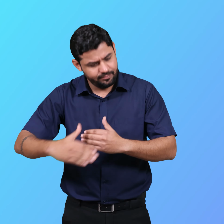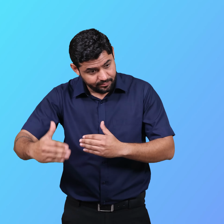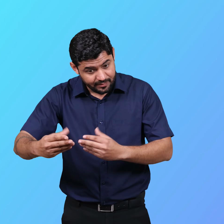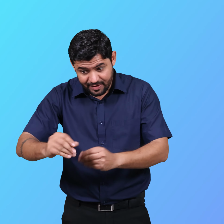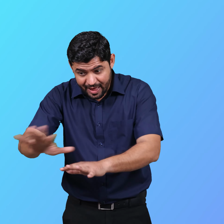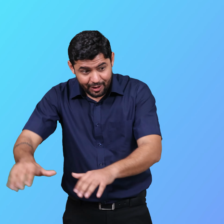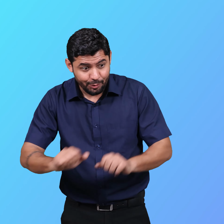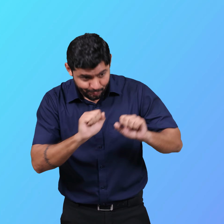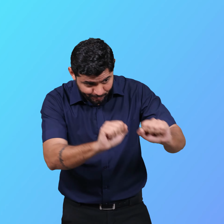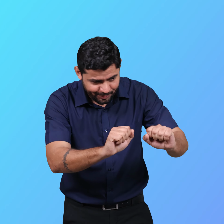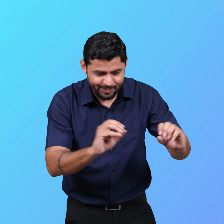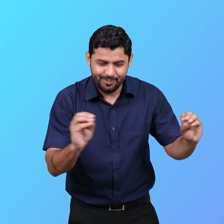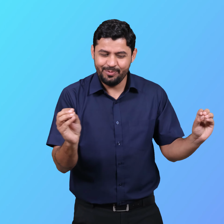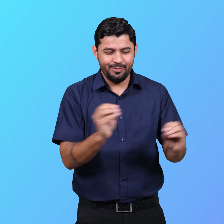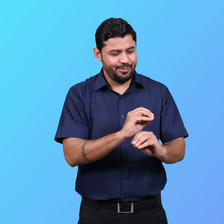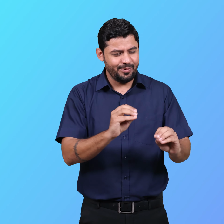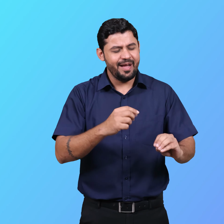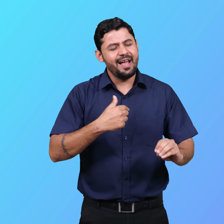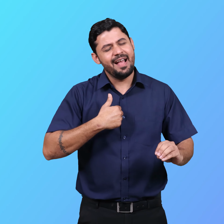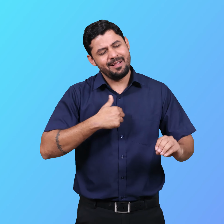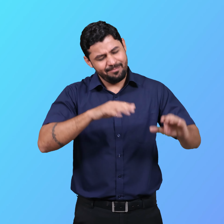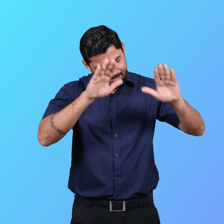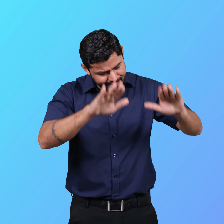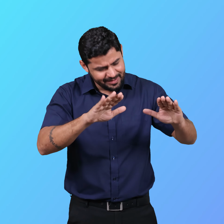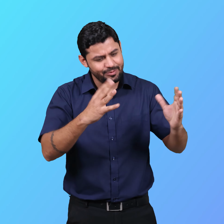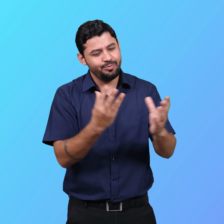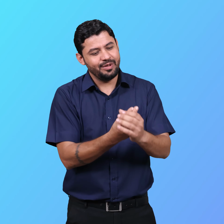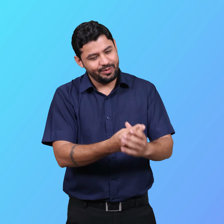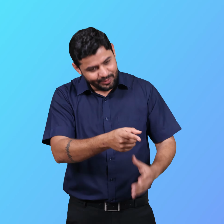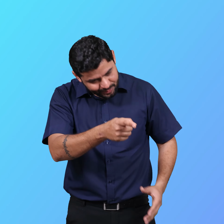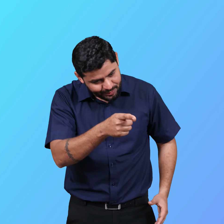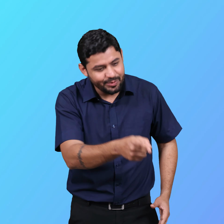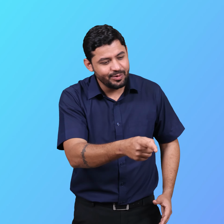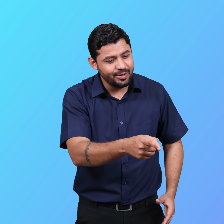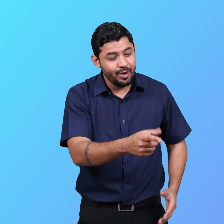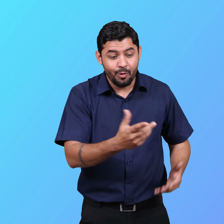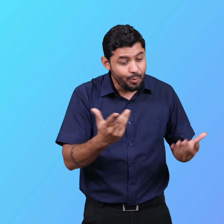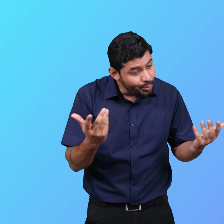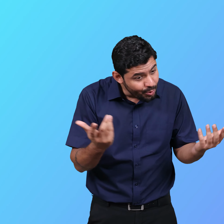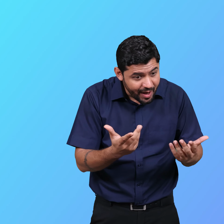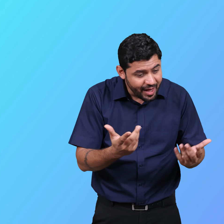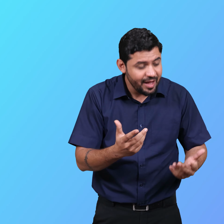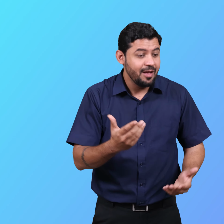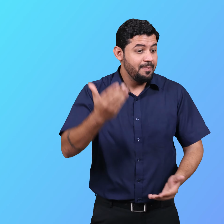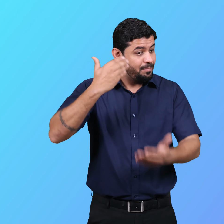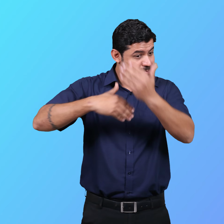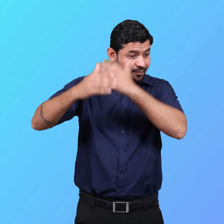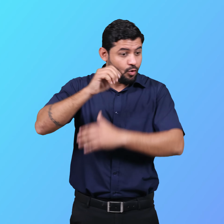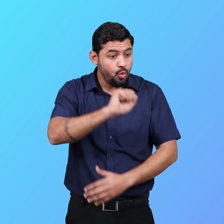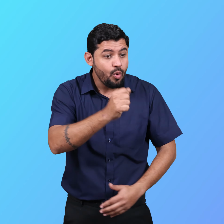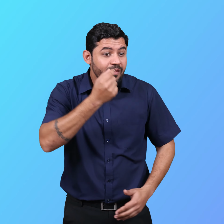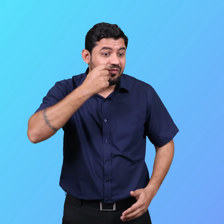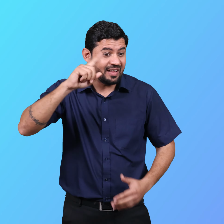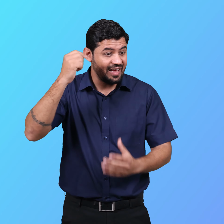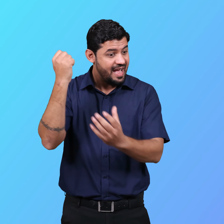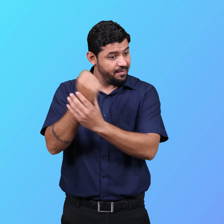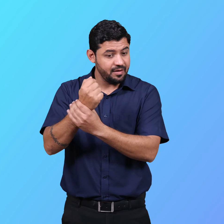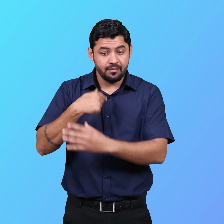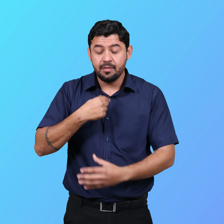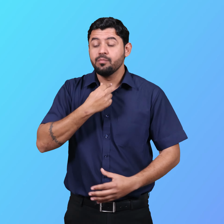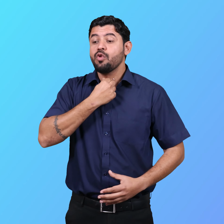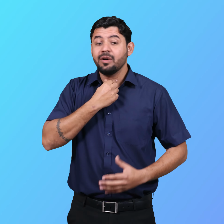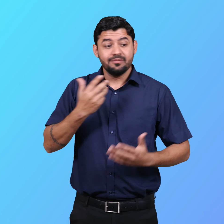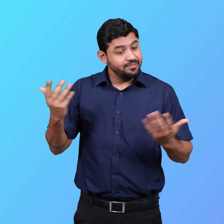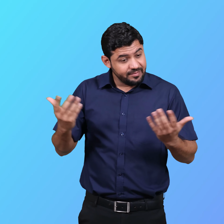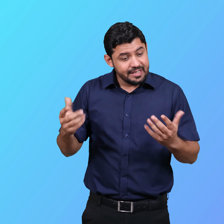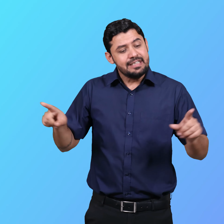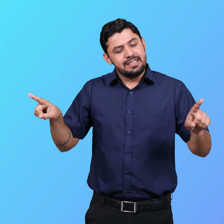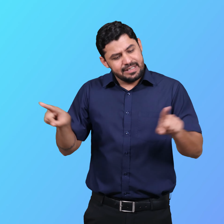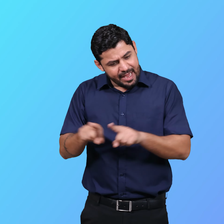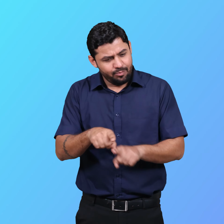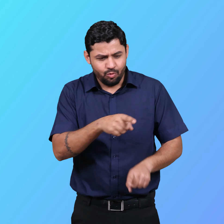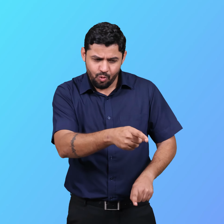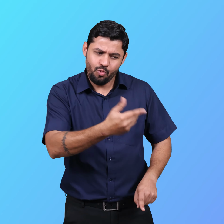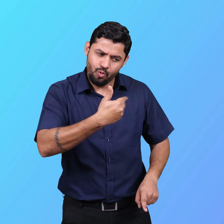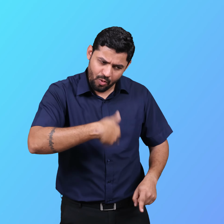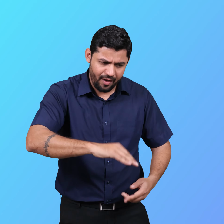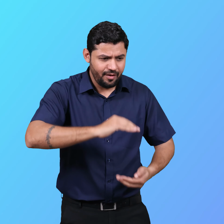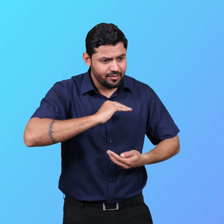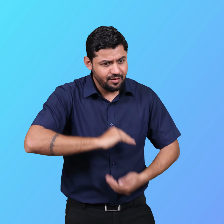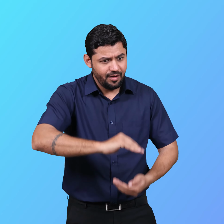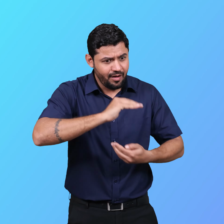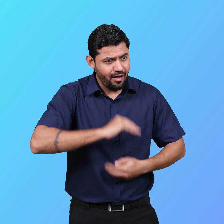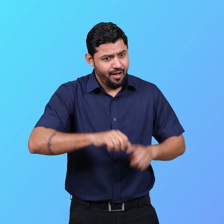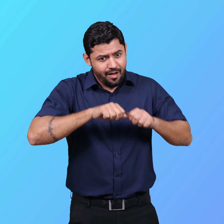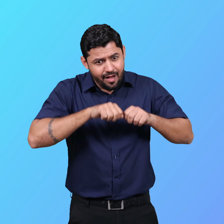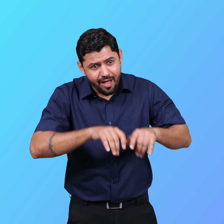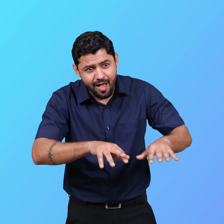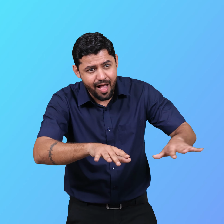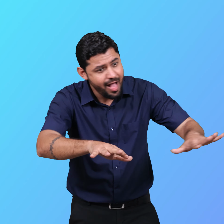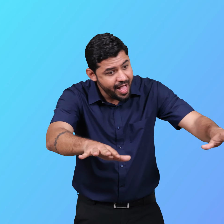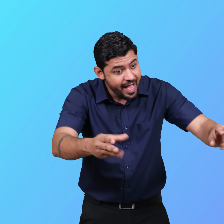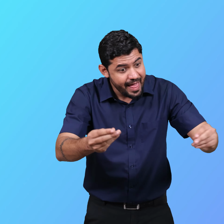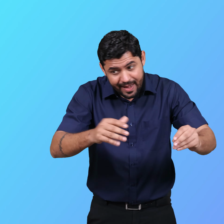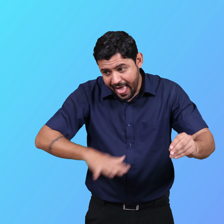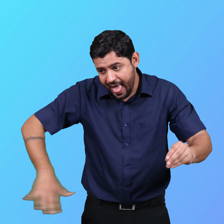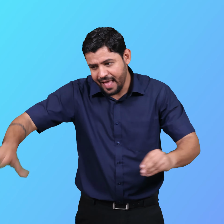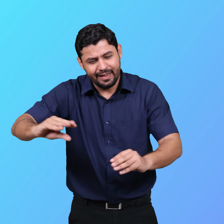Live in this land as a foreigner, and I will be with you and bless you. I will do what I promised to Abraham your father. I will give you and your family all these lands.